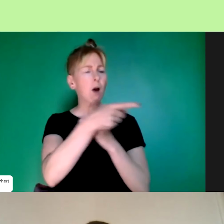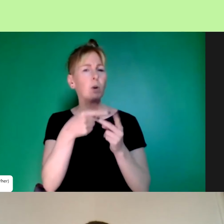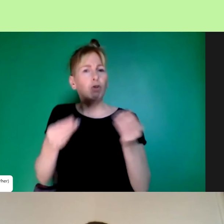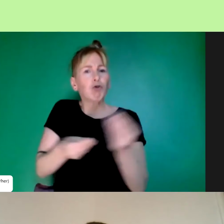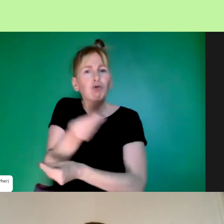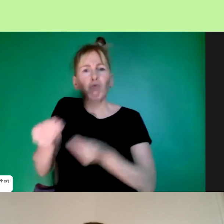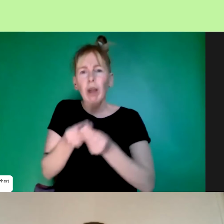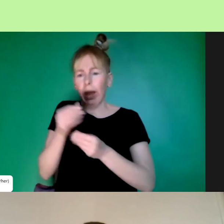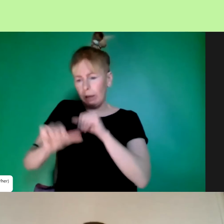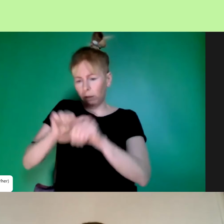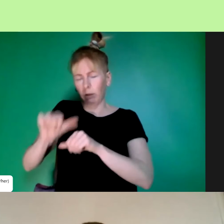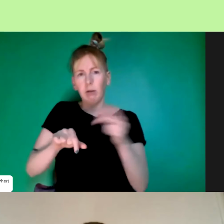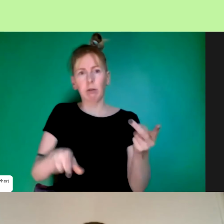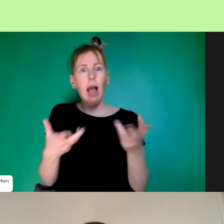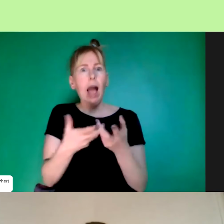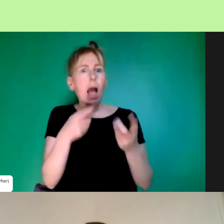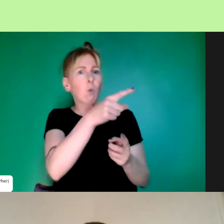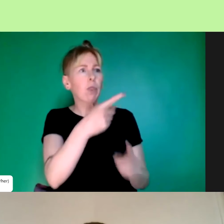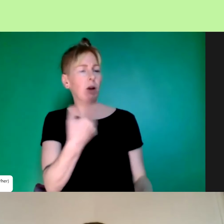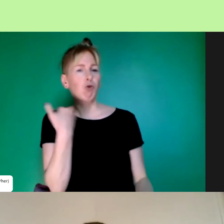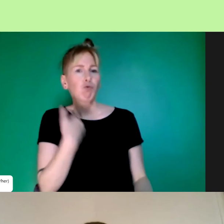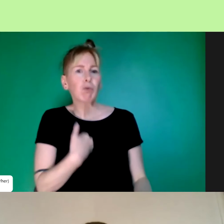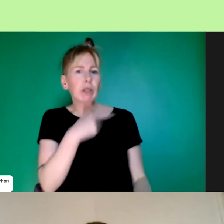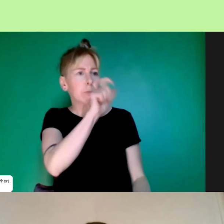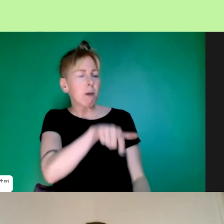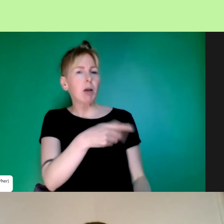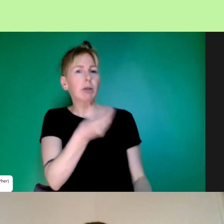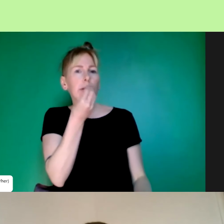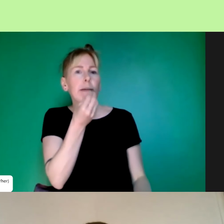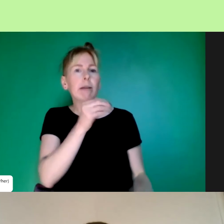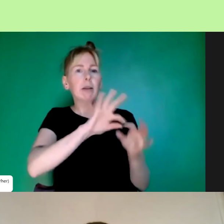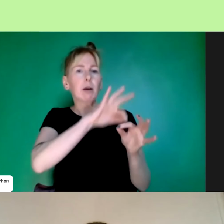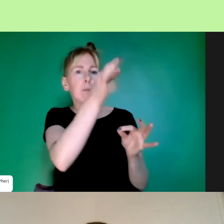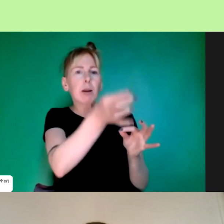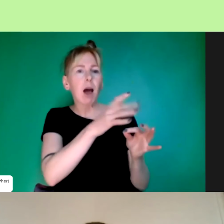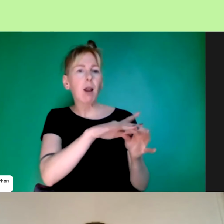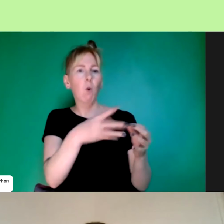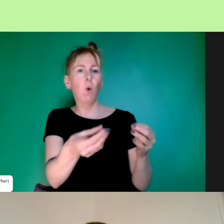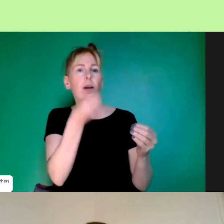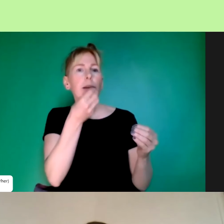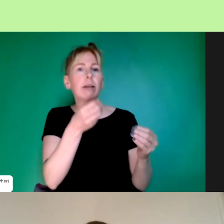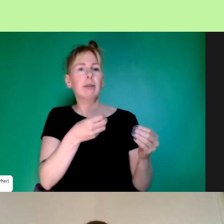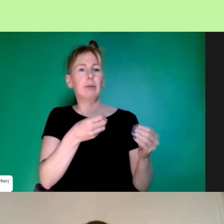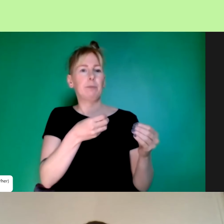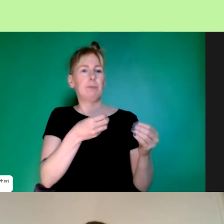person got to eat a pineapple, you know, so it's, it's all there for me. So no problem.